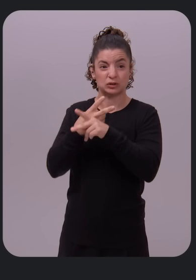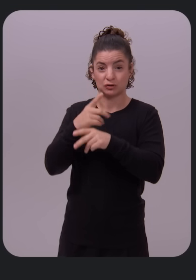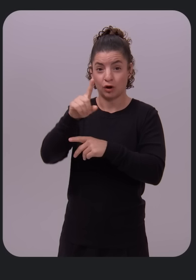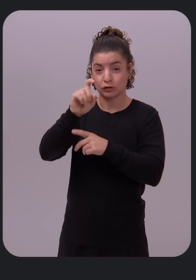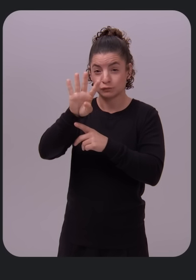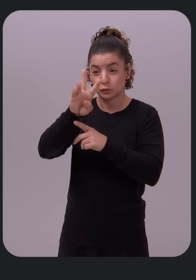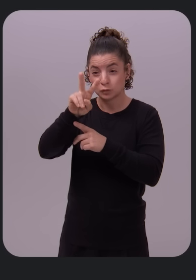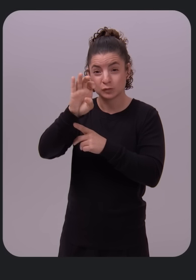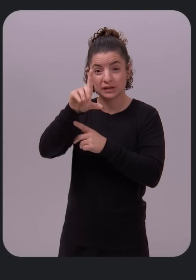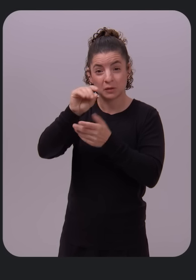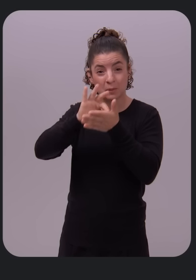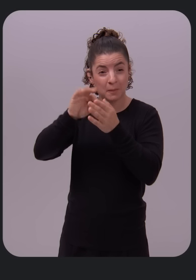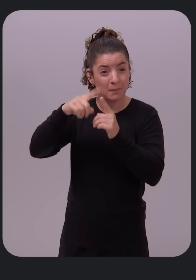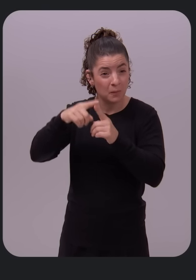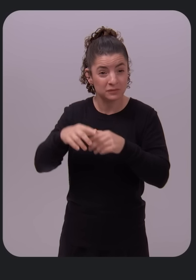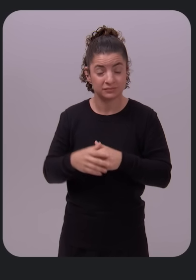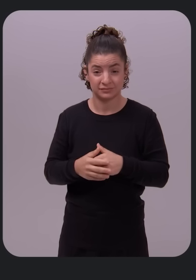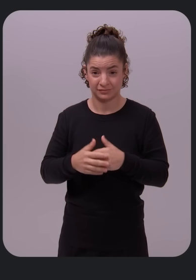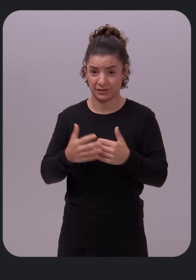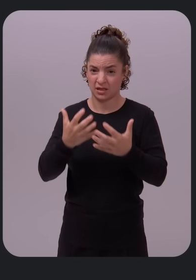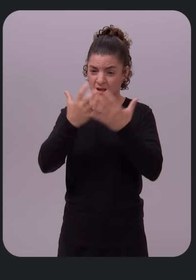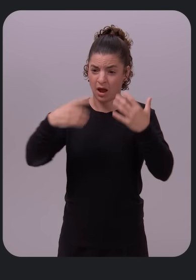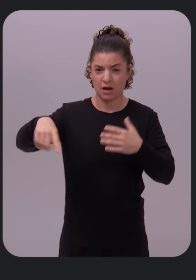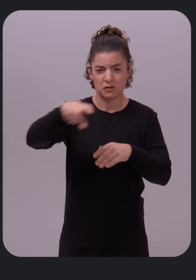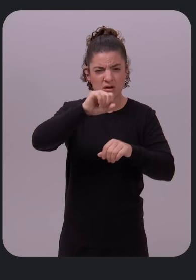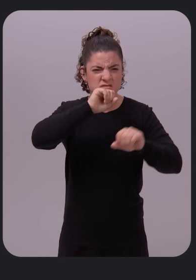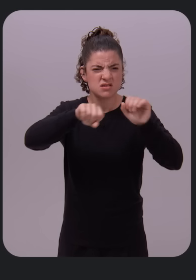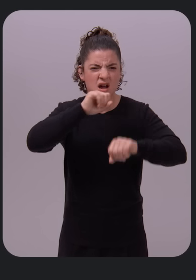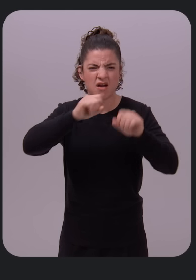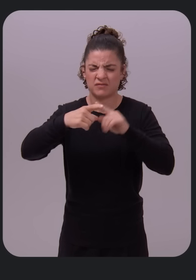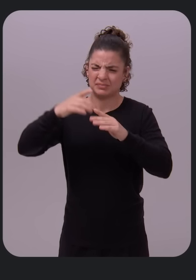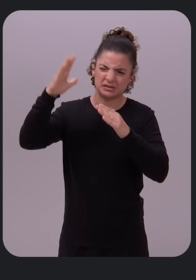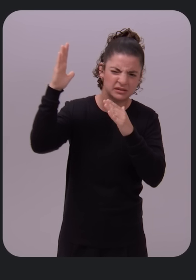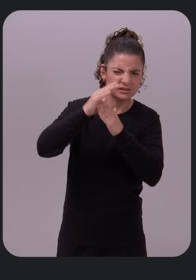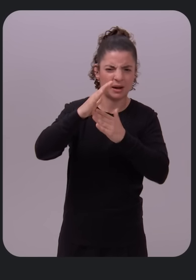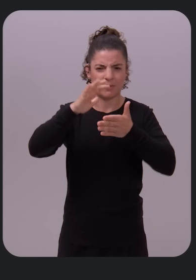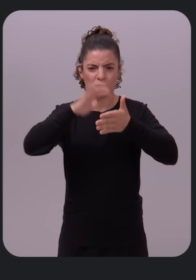It's getting a lot of love across the top coding platforms thanks to all of you.